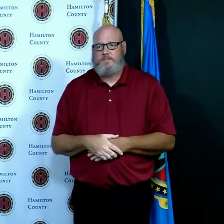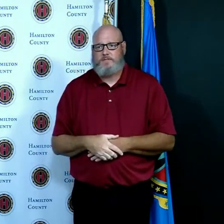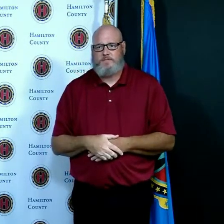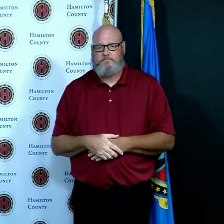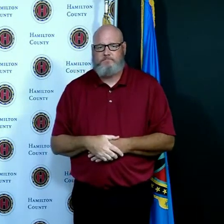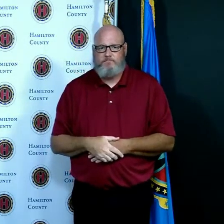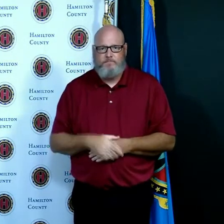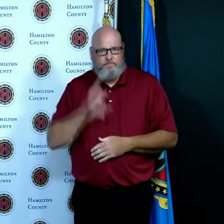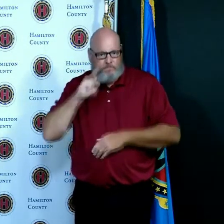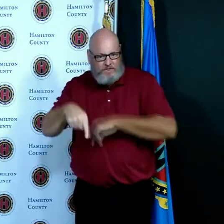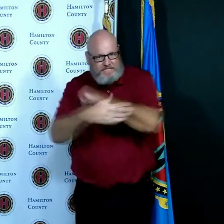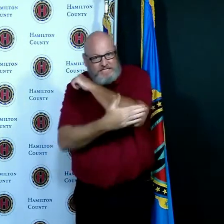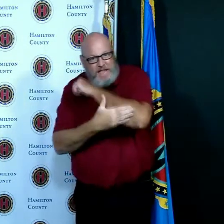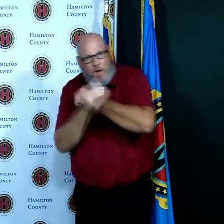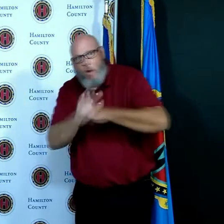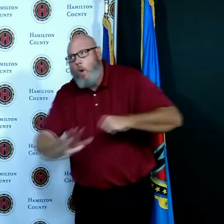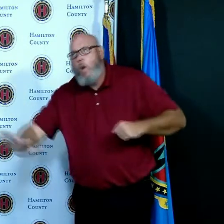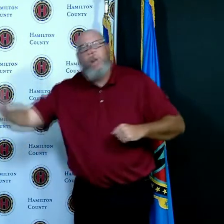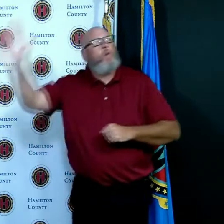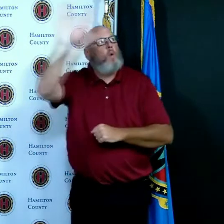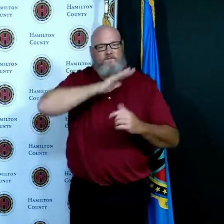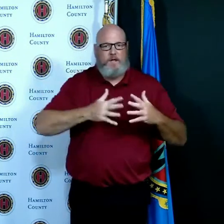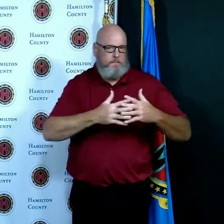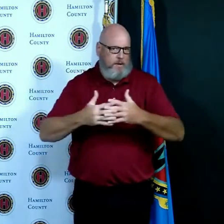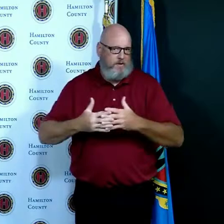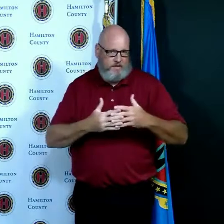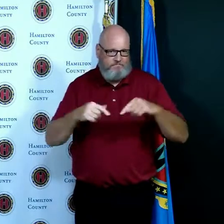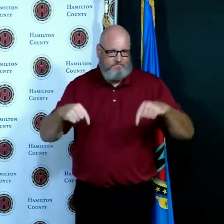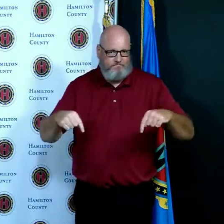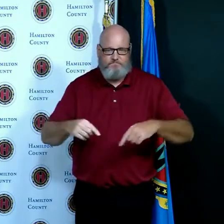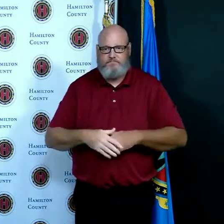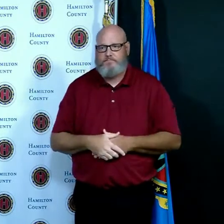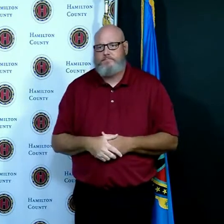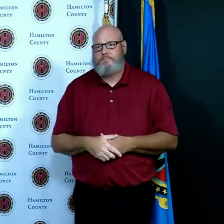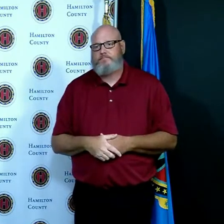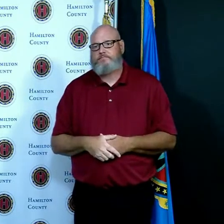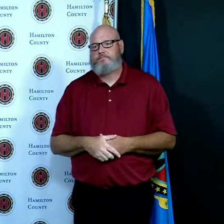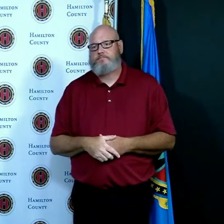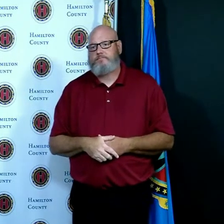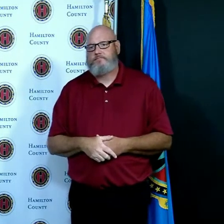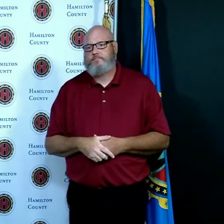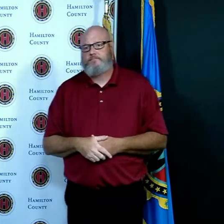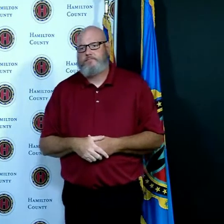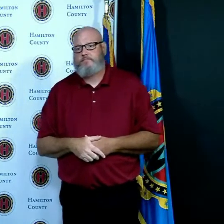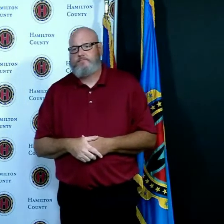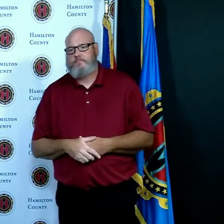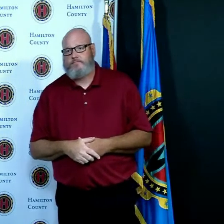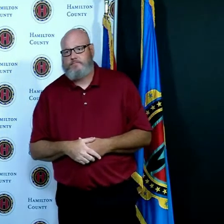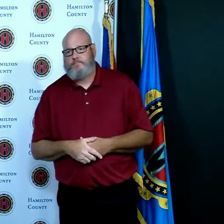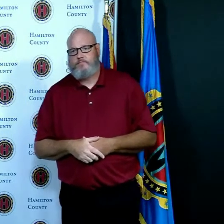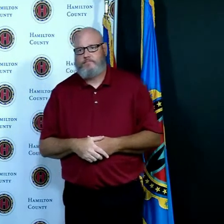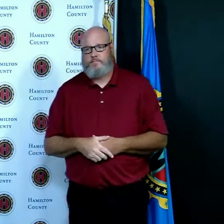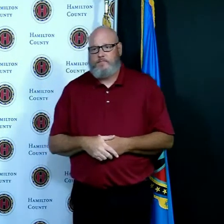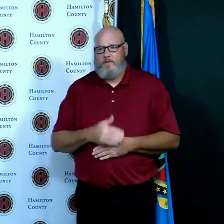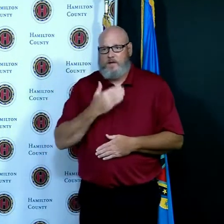thank you okay we'll give it a second here to see if anybody else has any questions